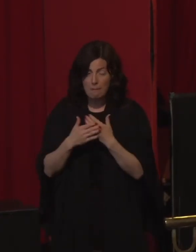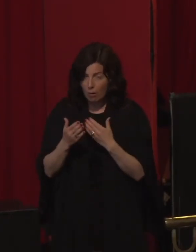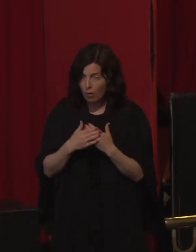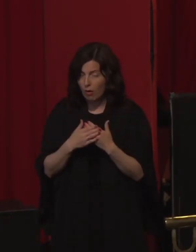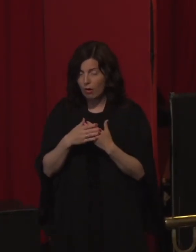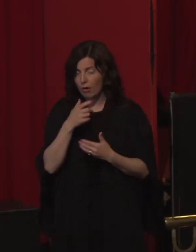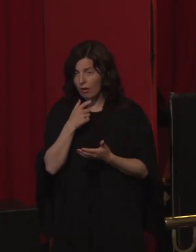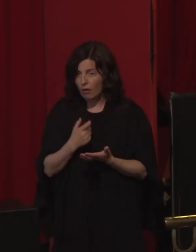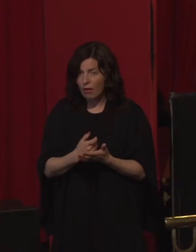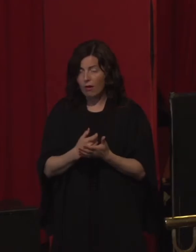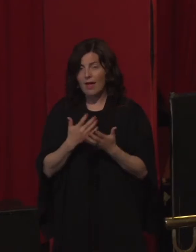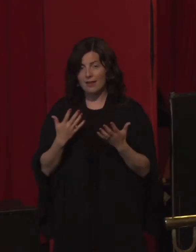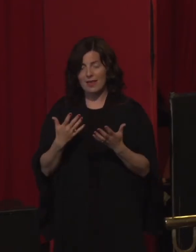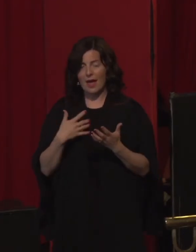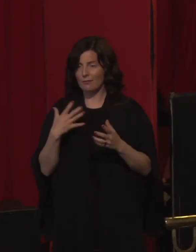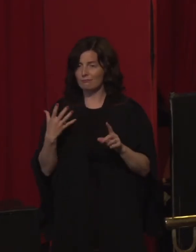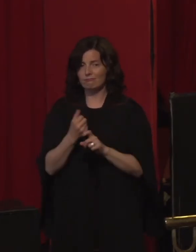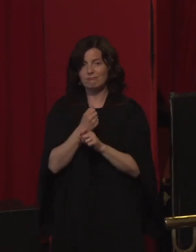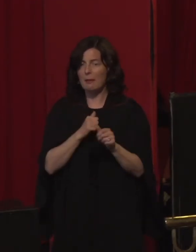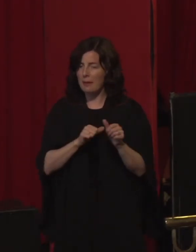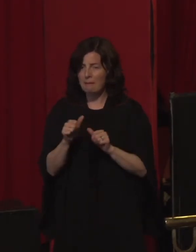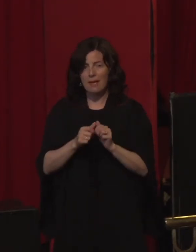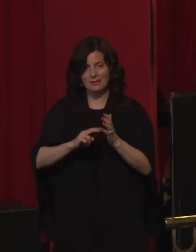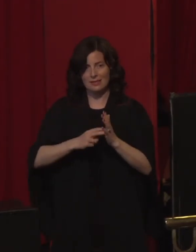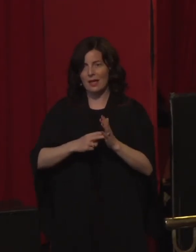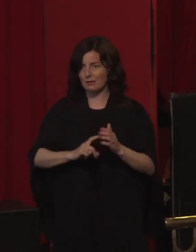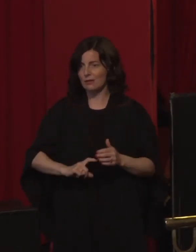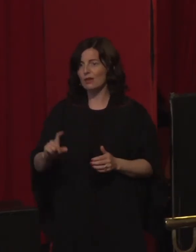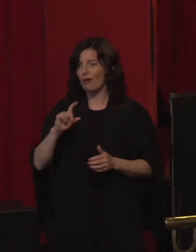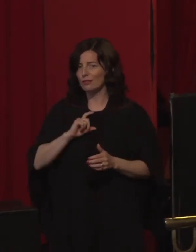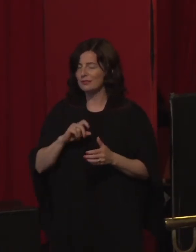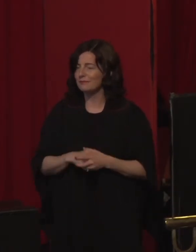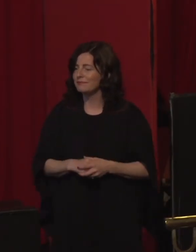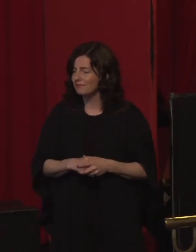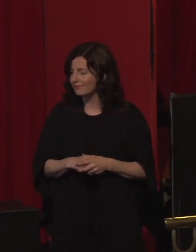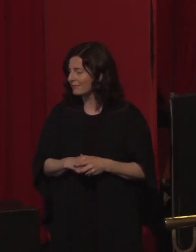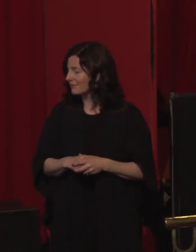person I am today - a better designer with a lot more confidence. I've greatly improved my design